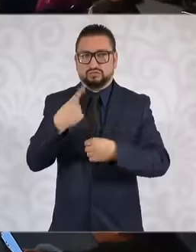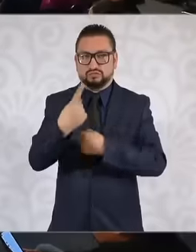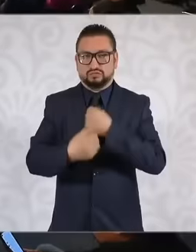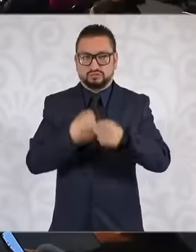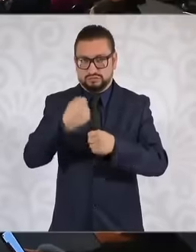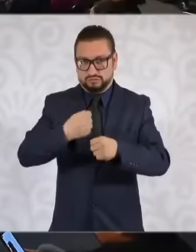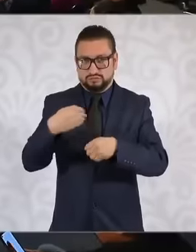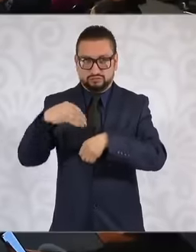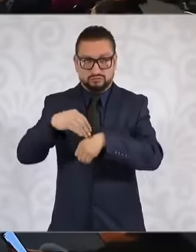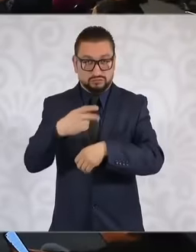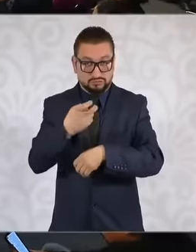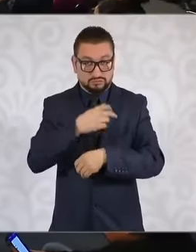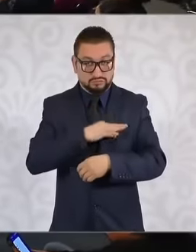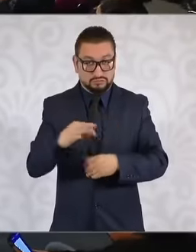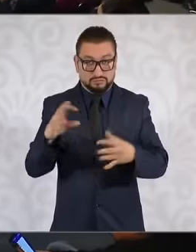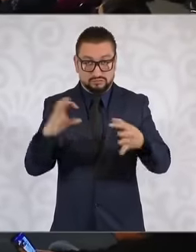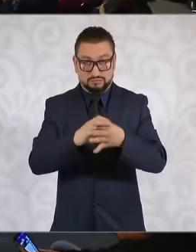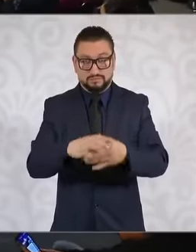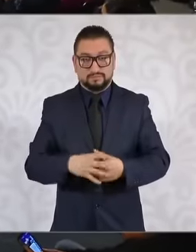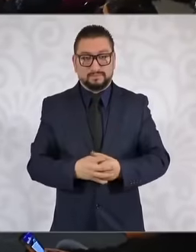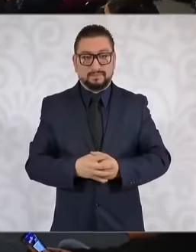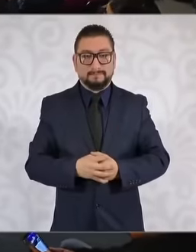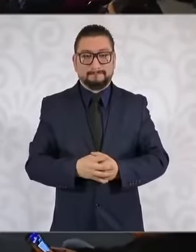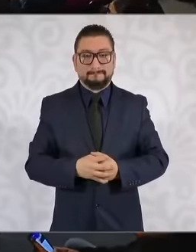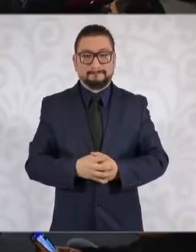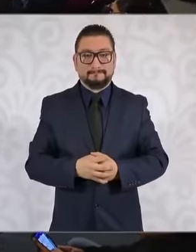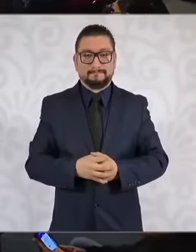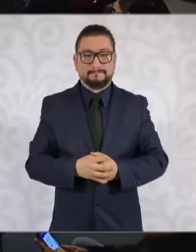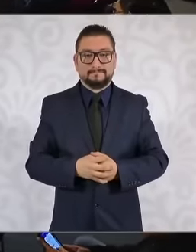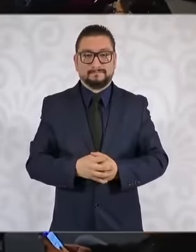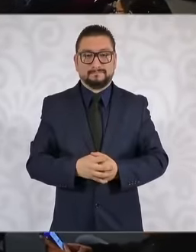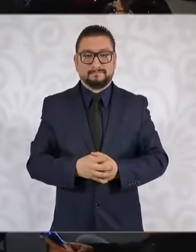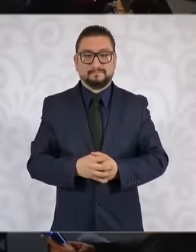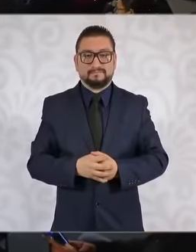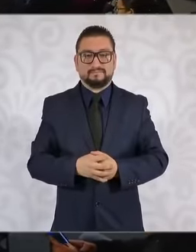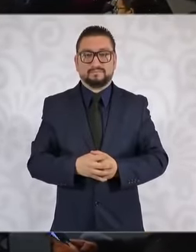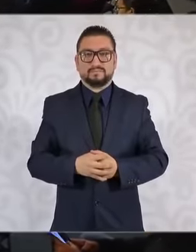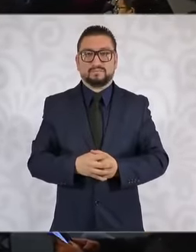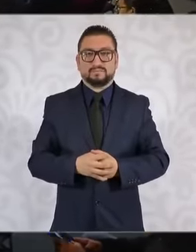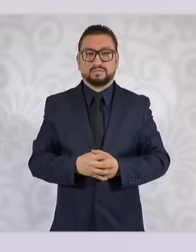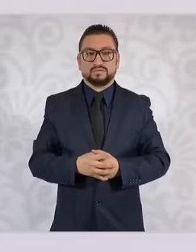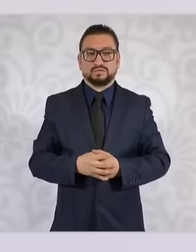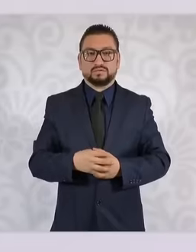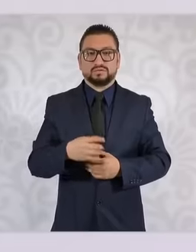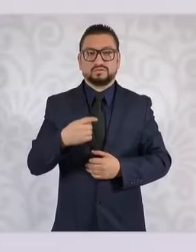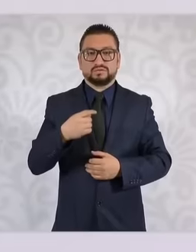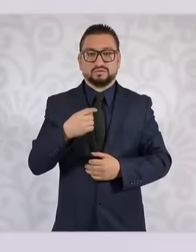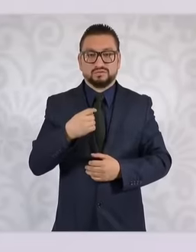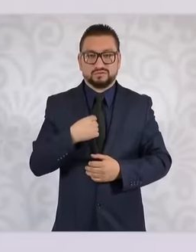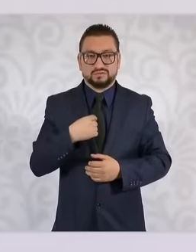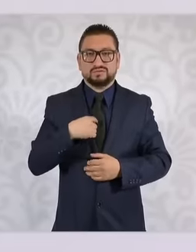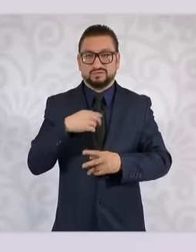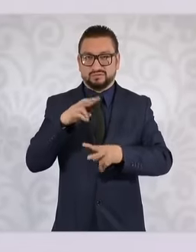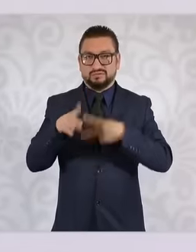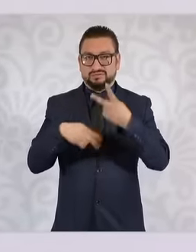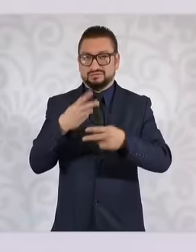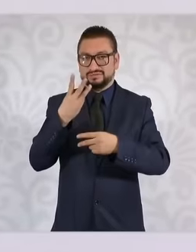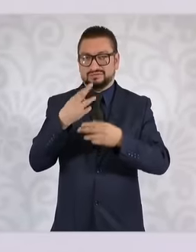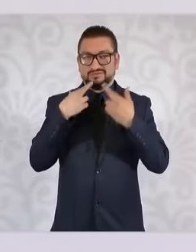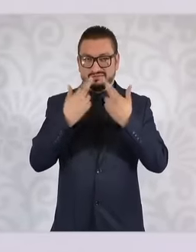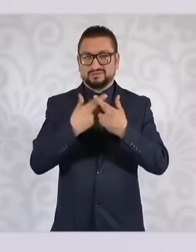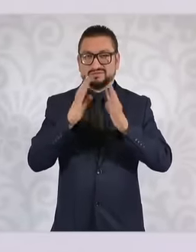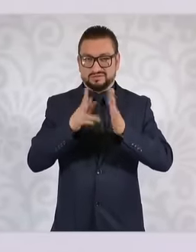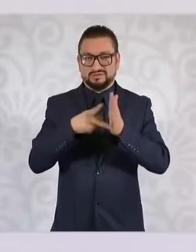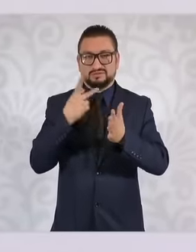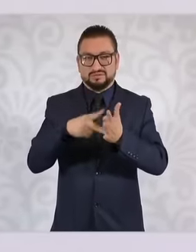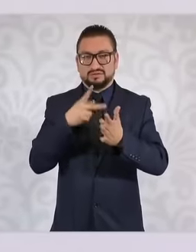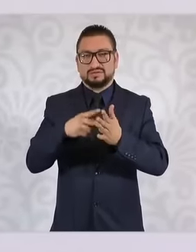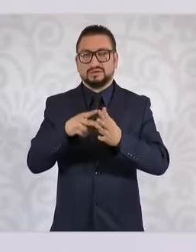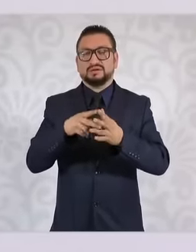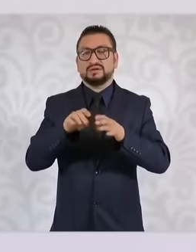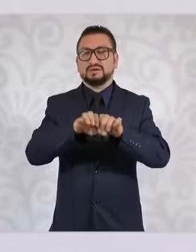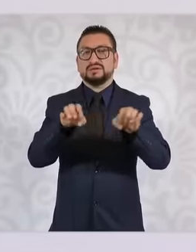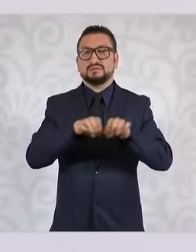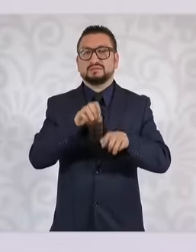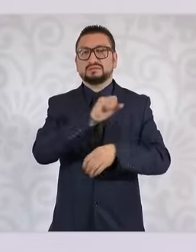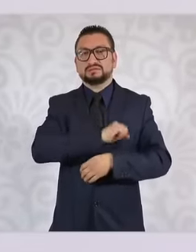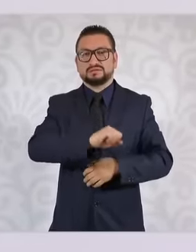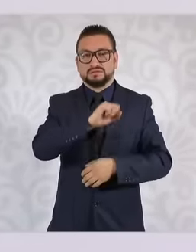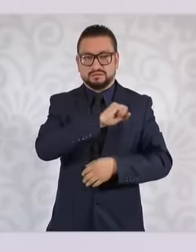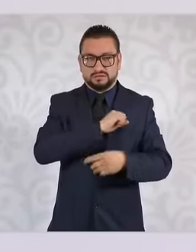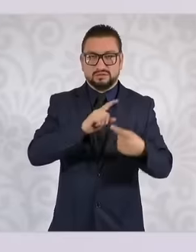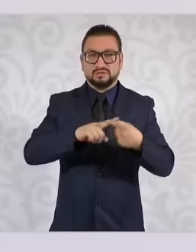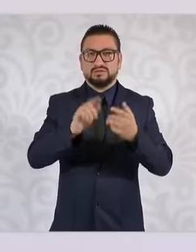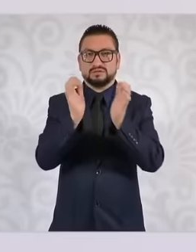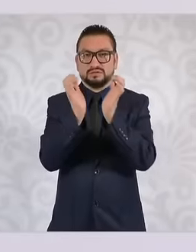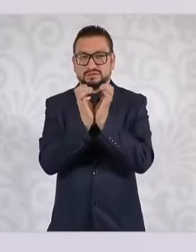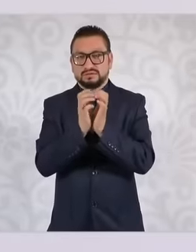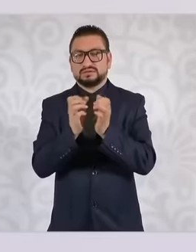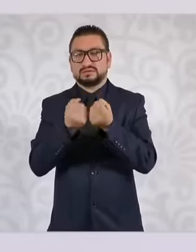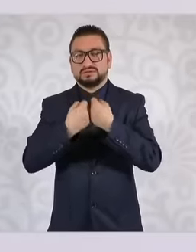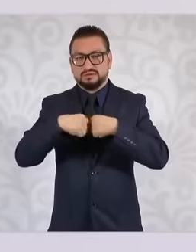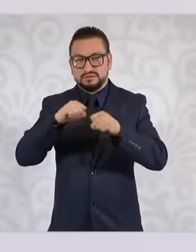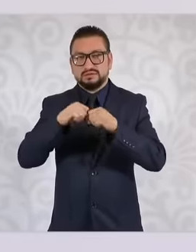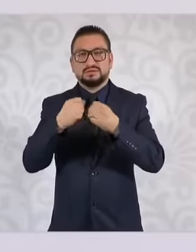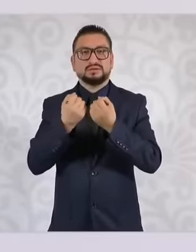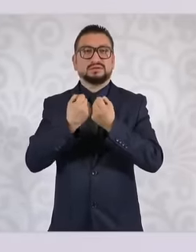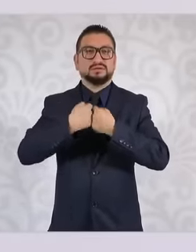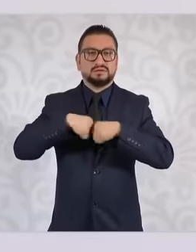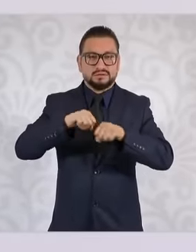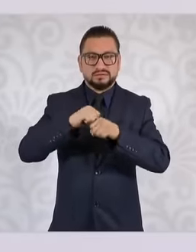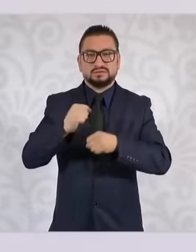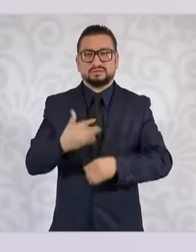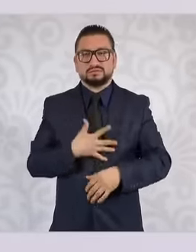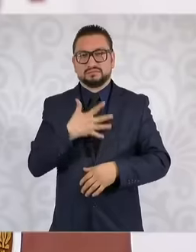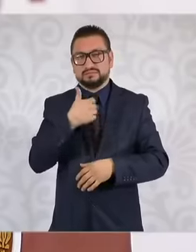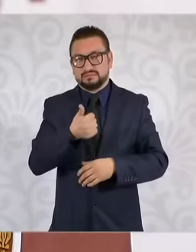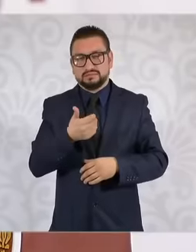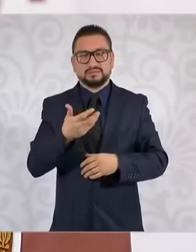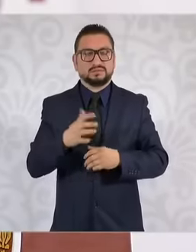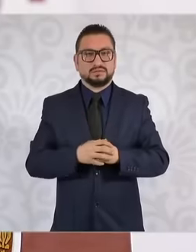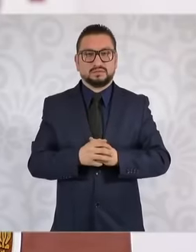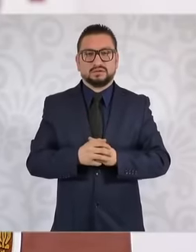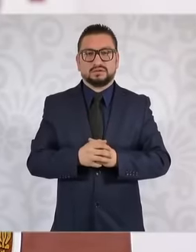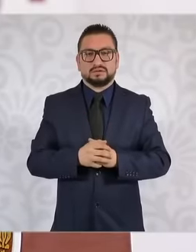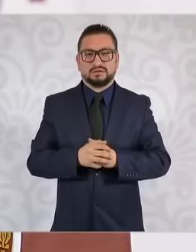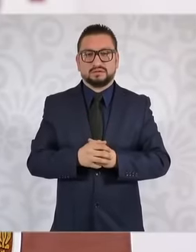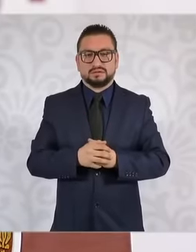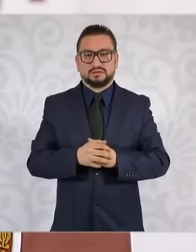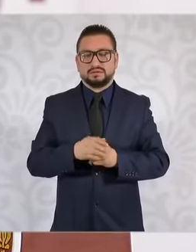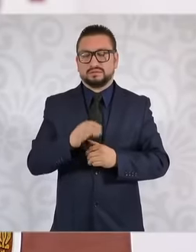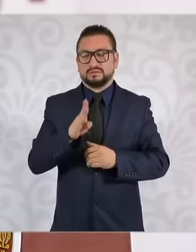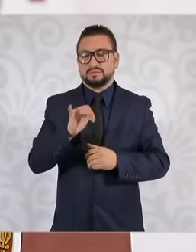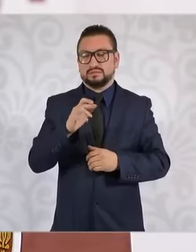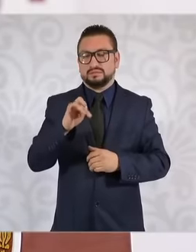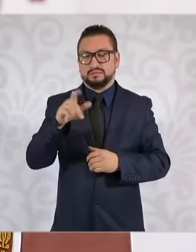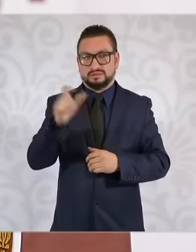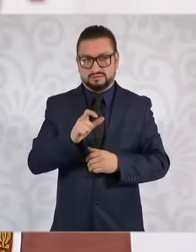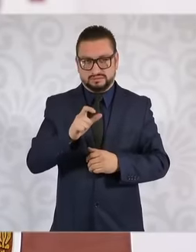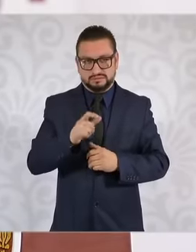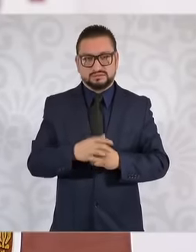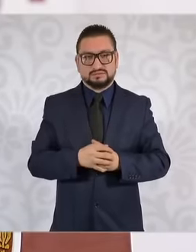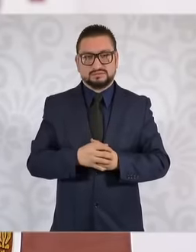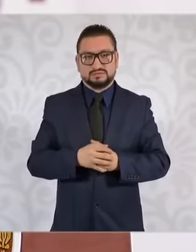yes I have already had three meetings with the health team eh Iste Ims Ims well-being and birmex to